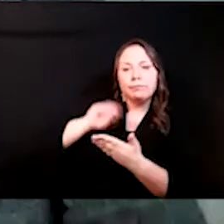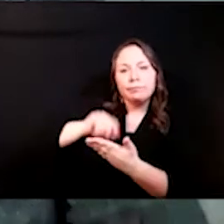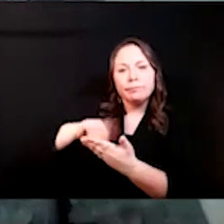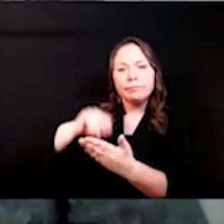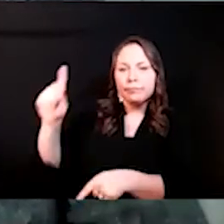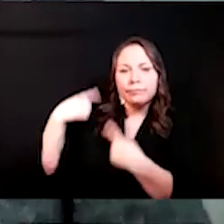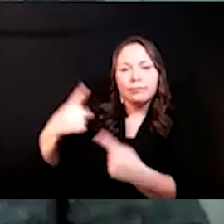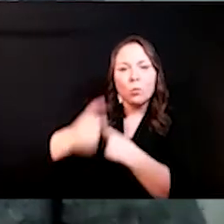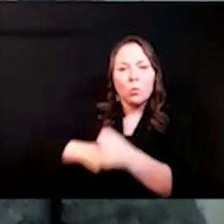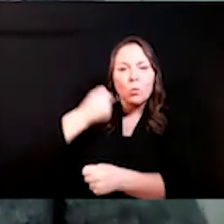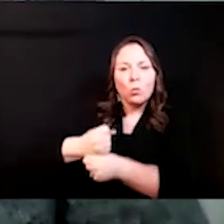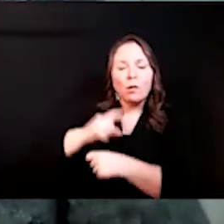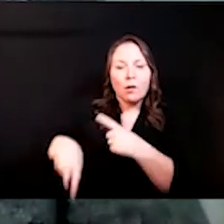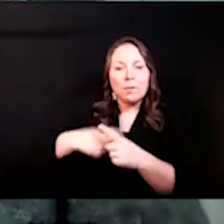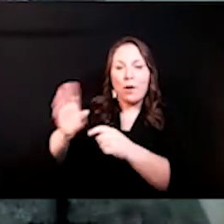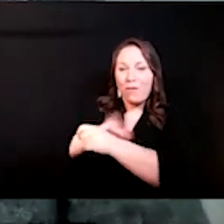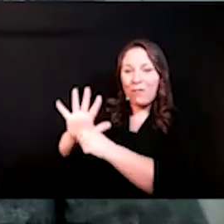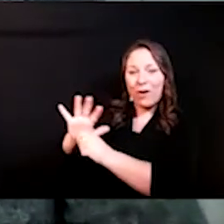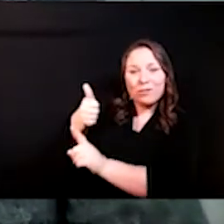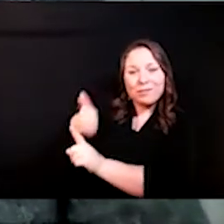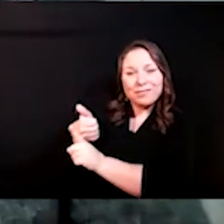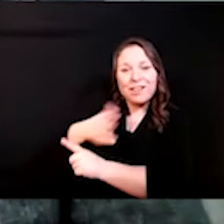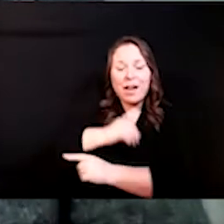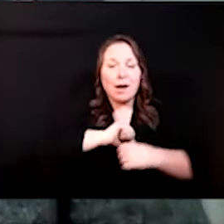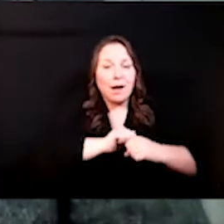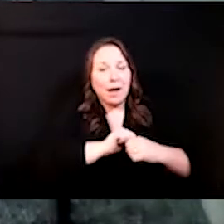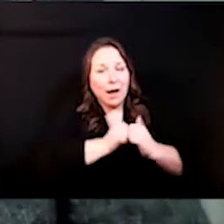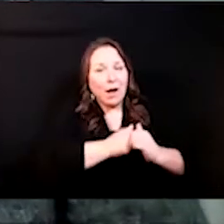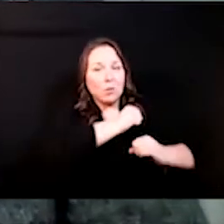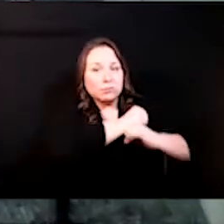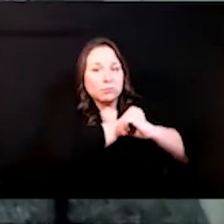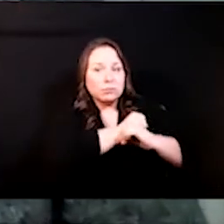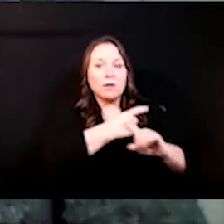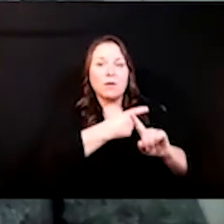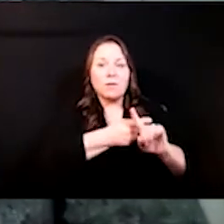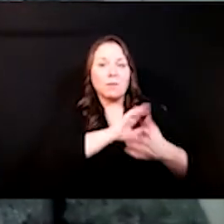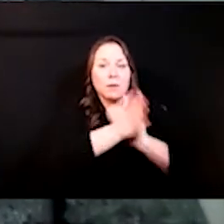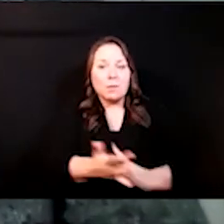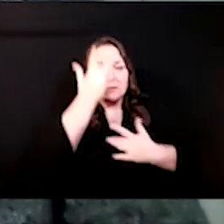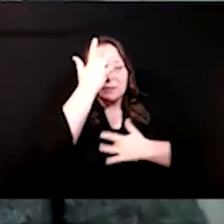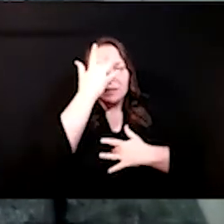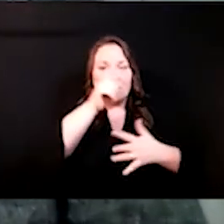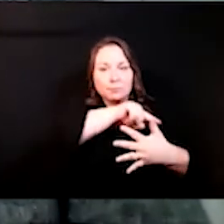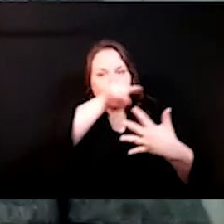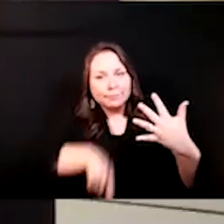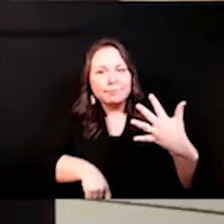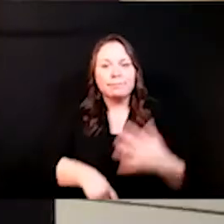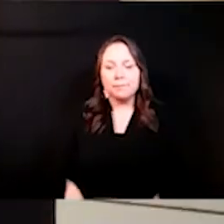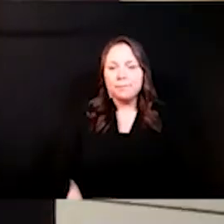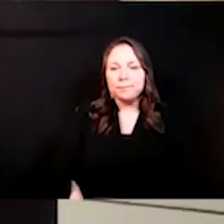LEARNED SO MUCH IN THE LAST YEAR, YOU KNOW, IN TERMS OF THE VIRUS, ITSELF AND PROTECTION AGAINST THE INFECTION AND JUST SO MANY OTHER ASPECTS.